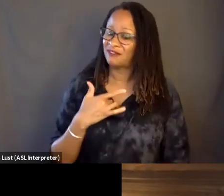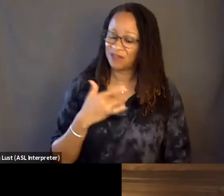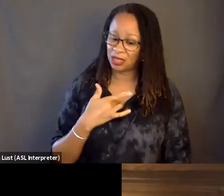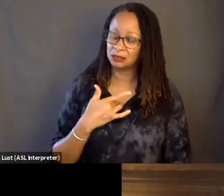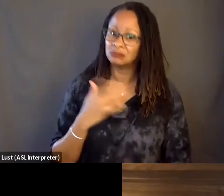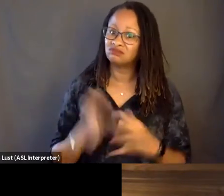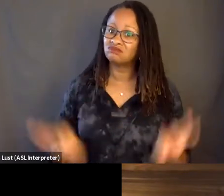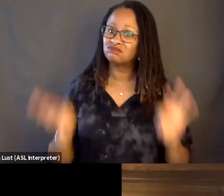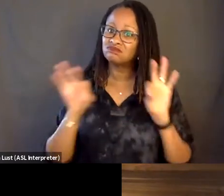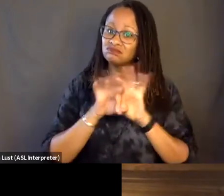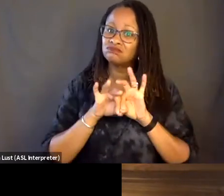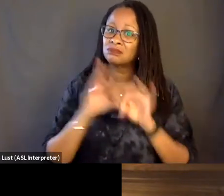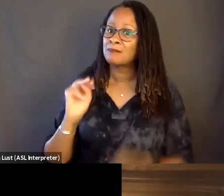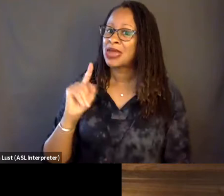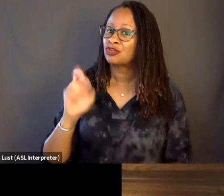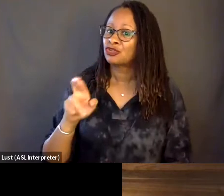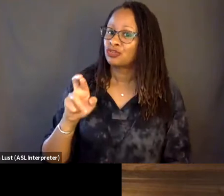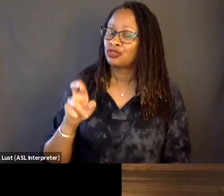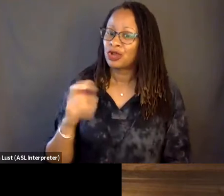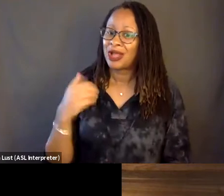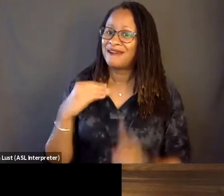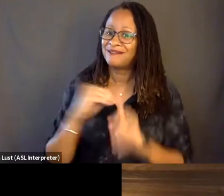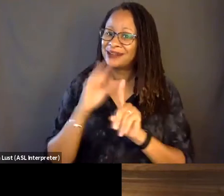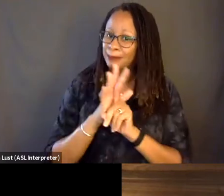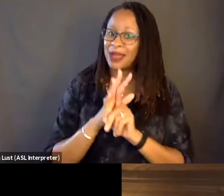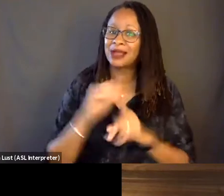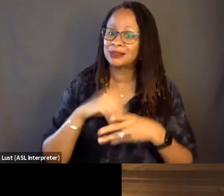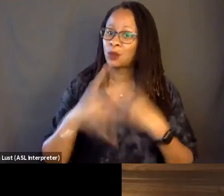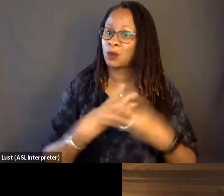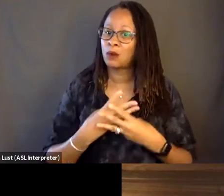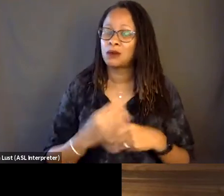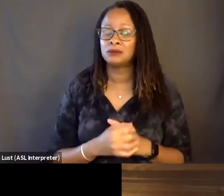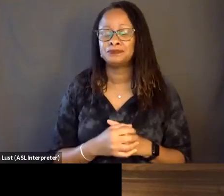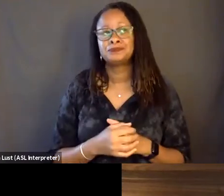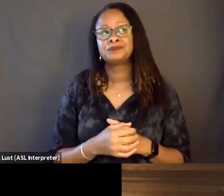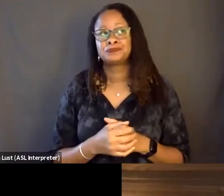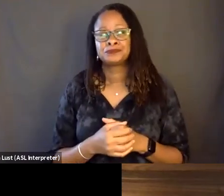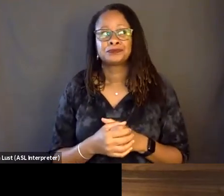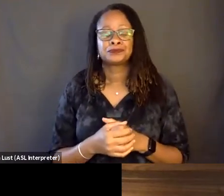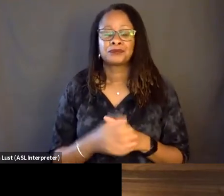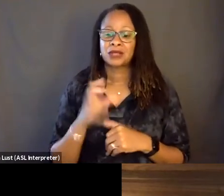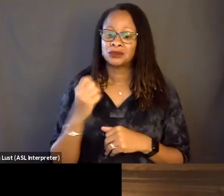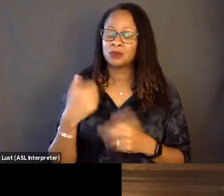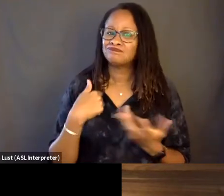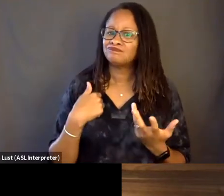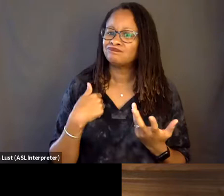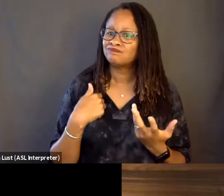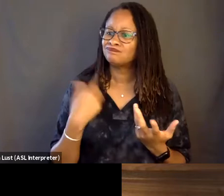that I felt would have an impact on the world. And so, I was looking and seeking